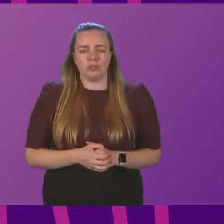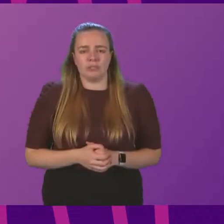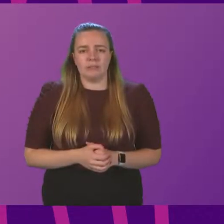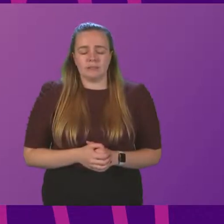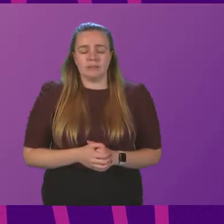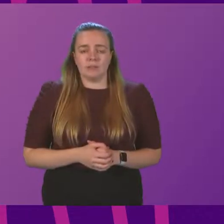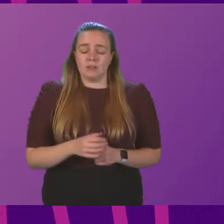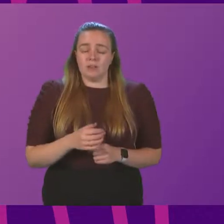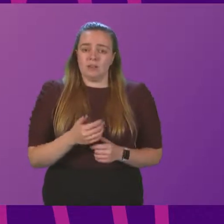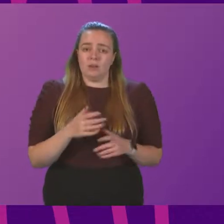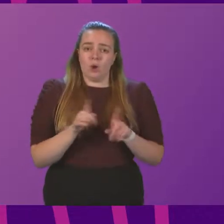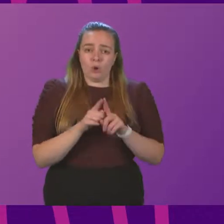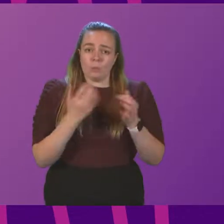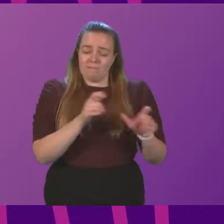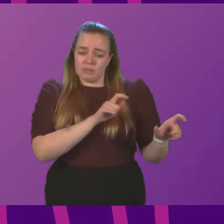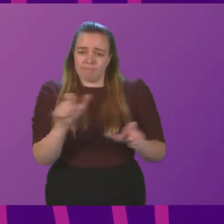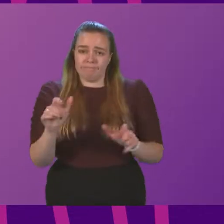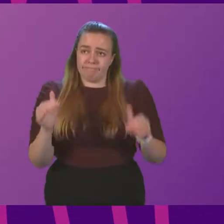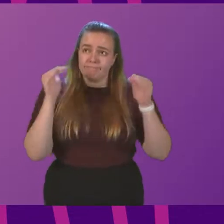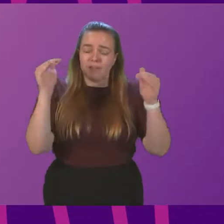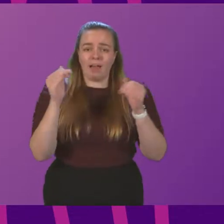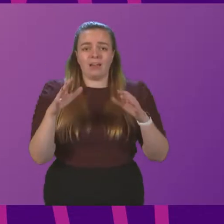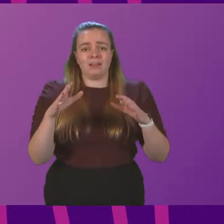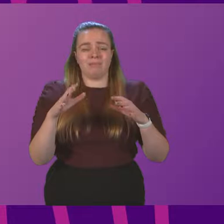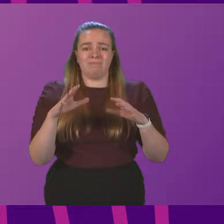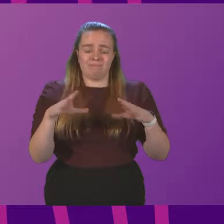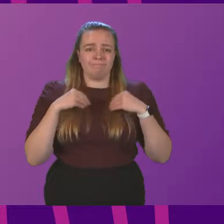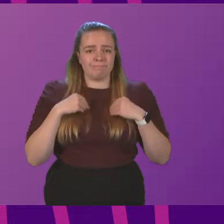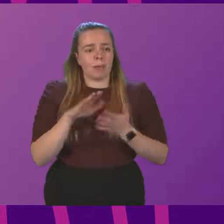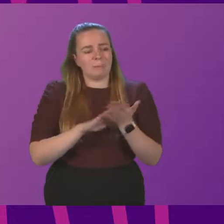The continued high number of cases means that the national health service remains